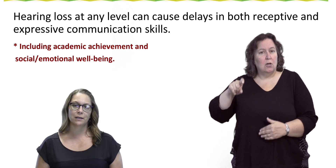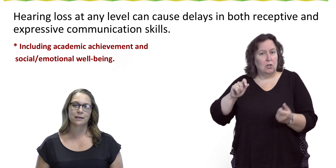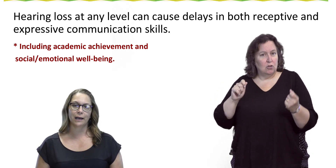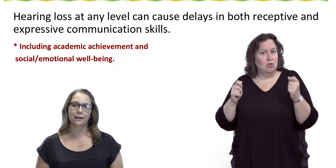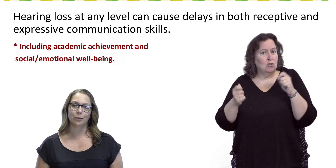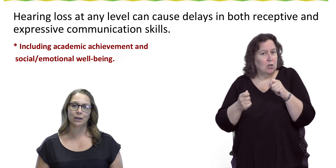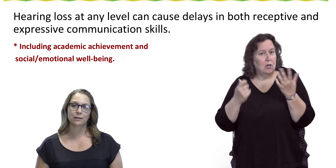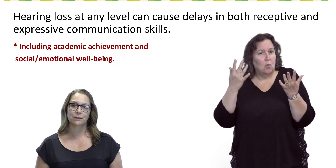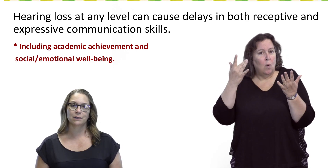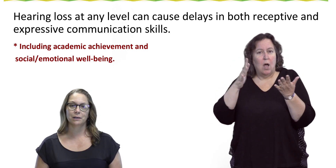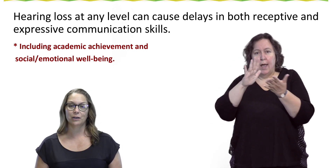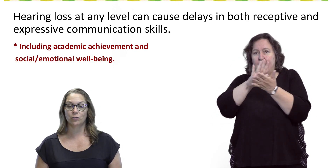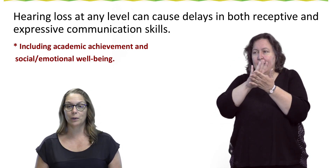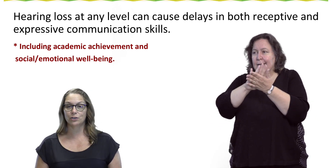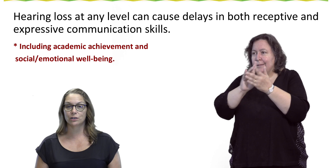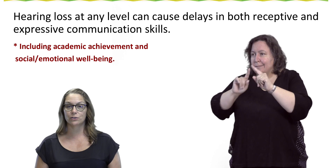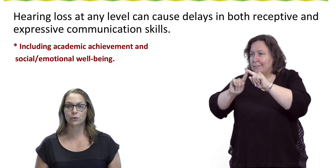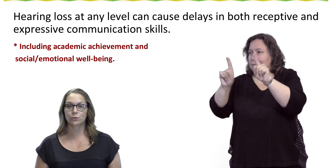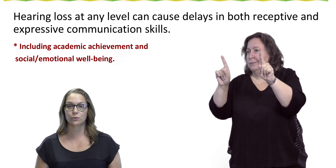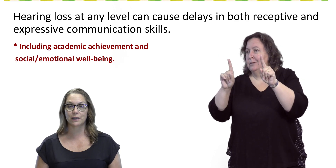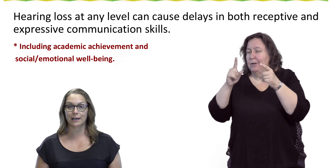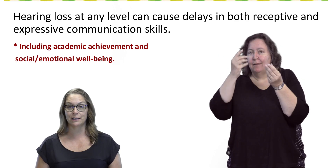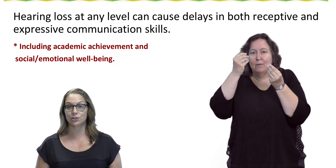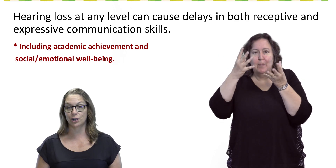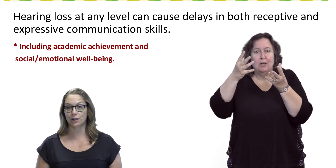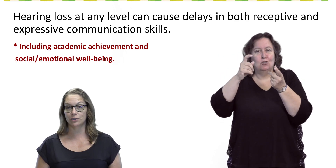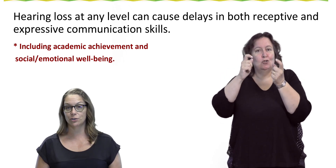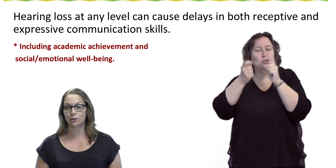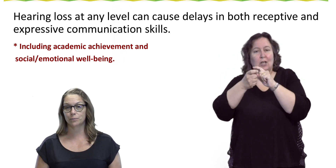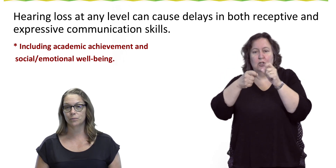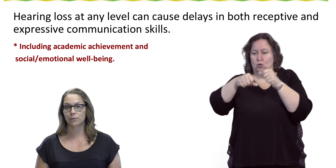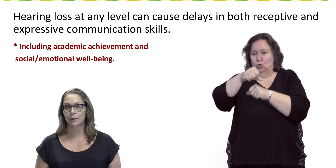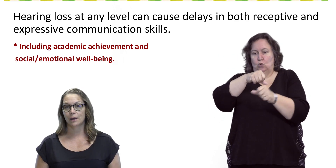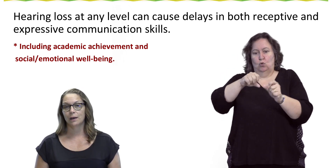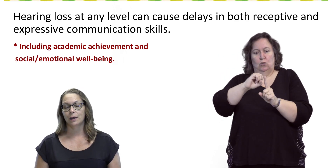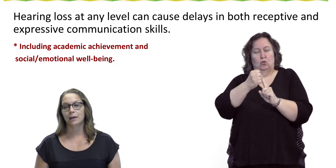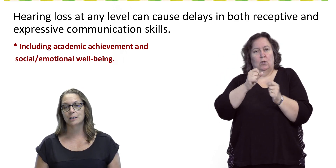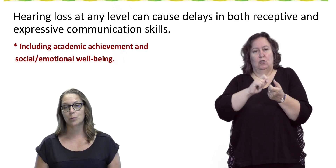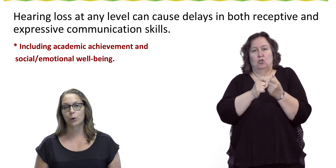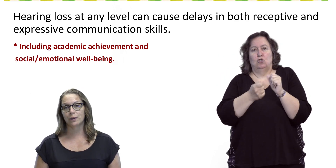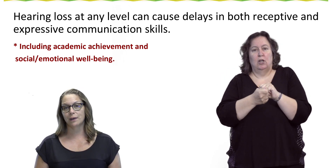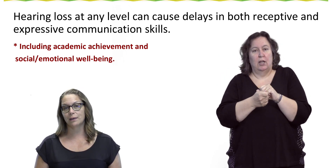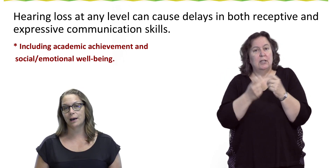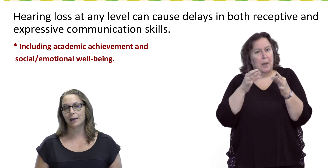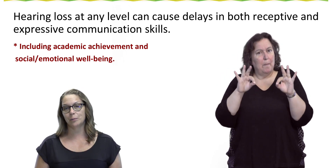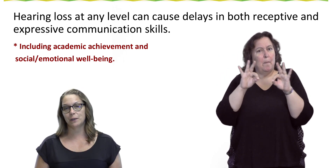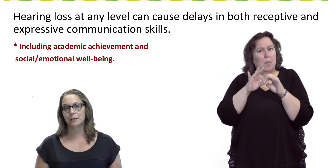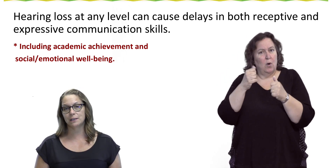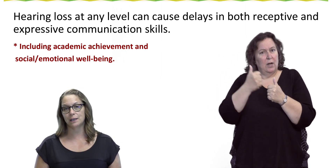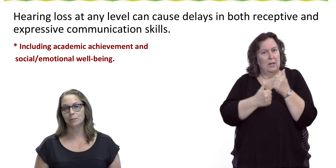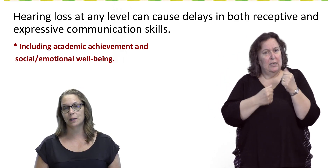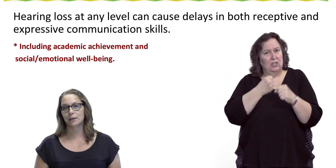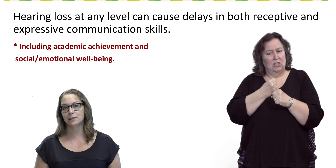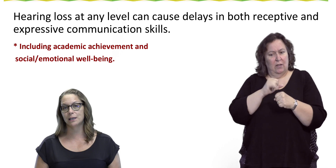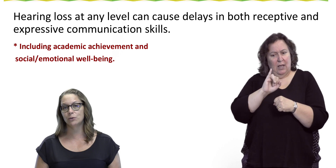because academics, information and social settings change. It is important that the IEP team